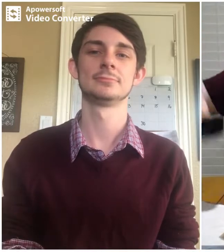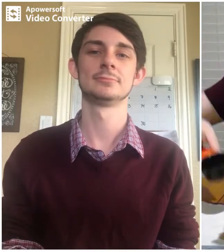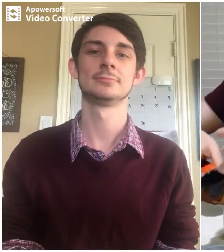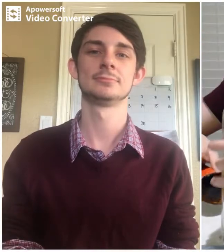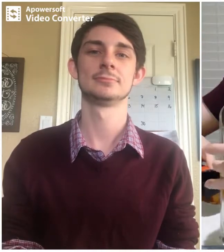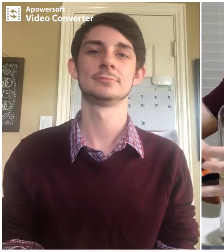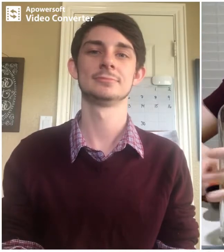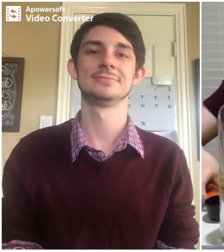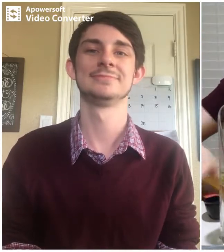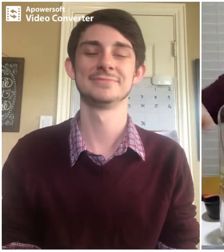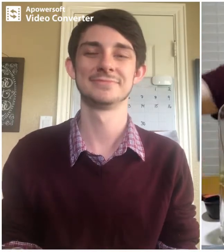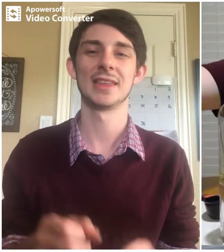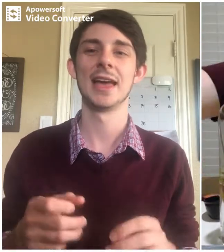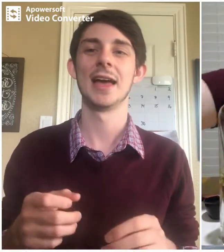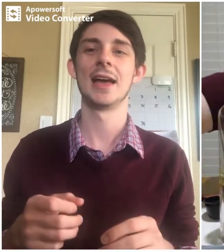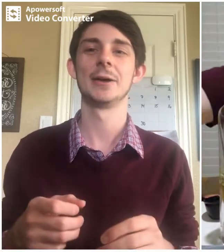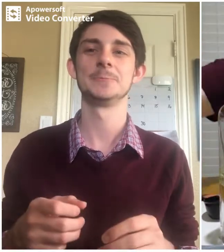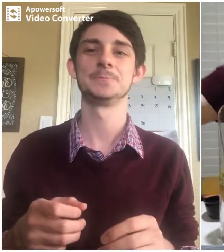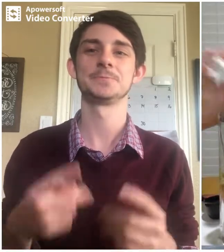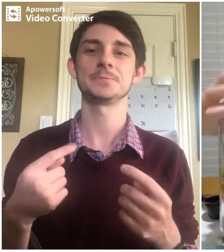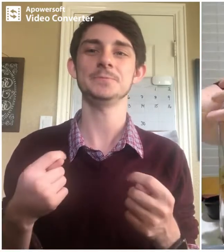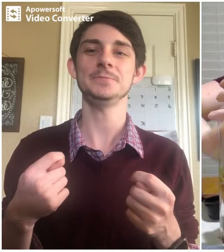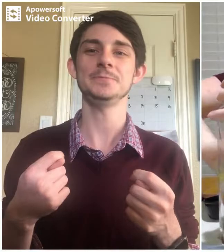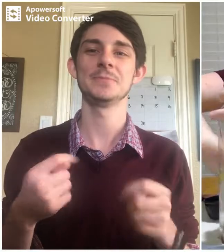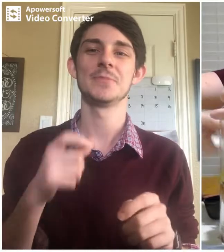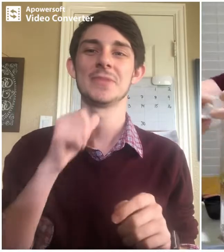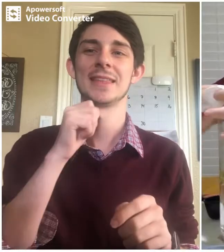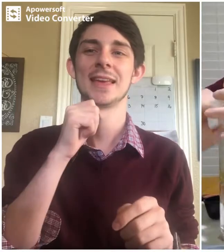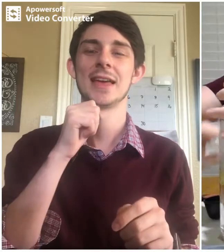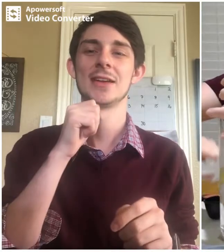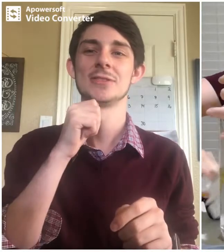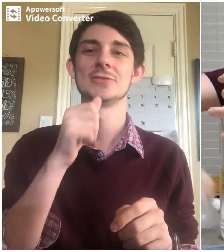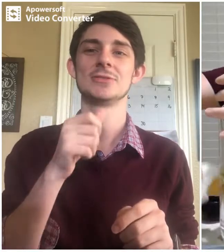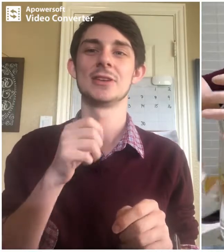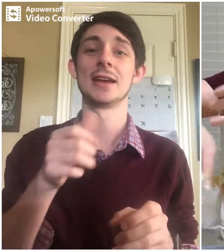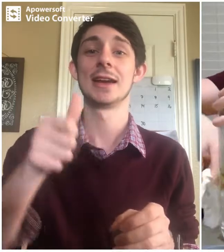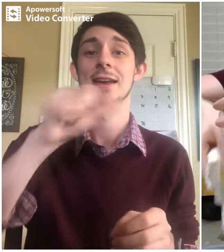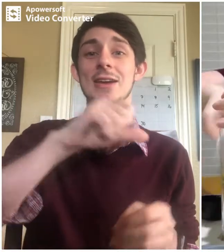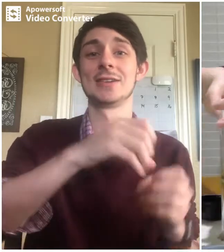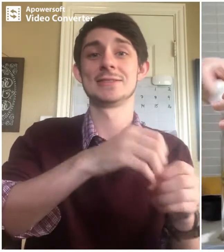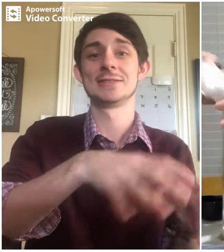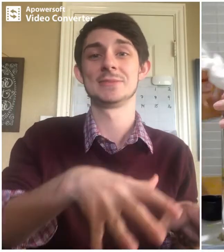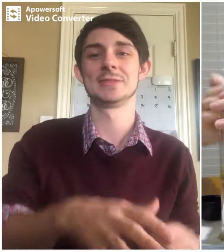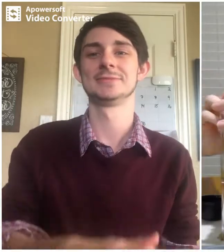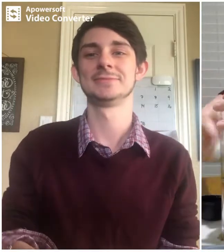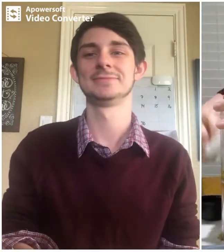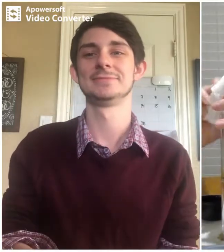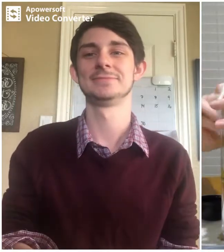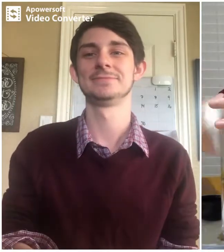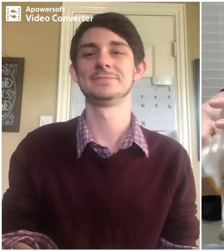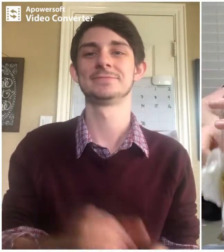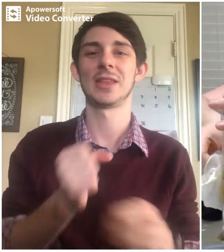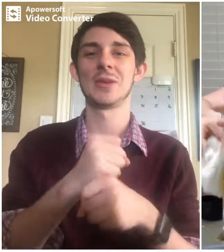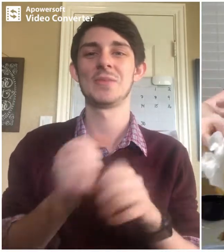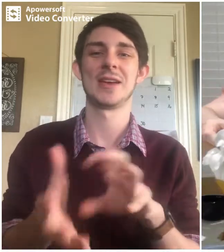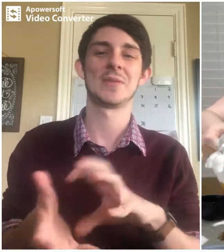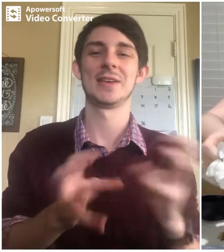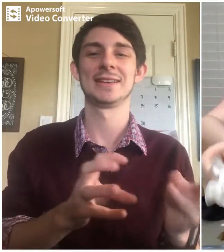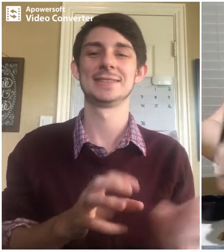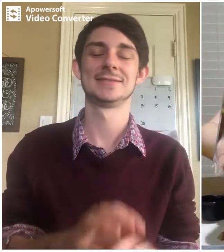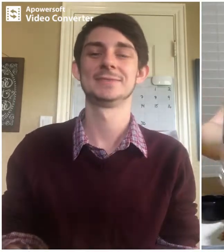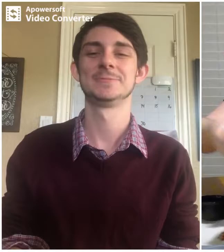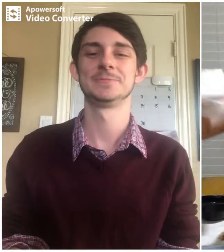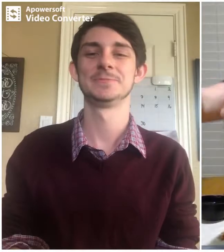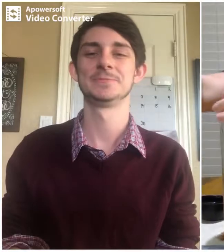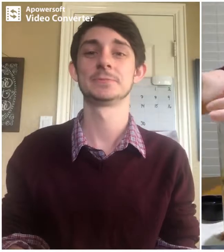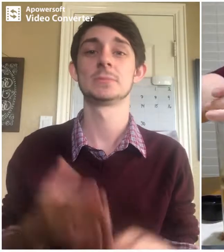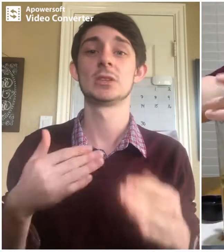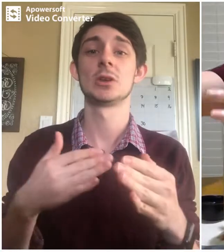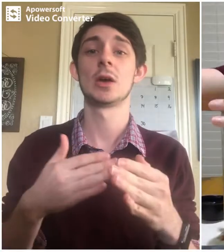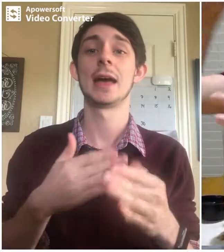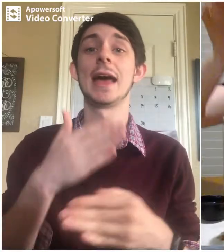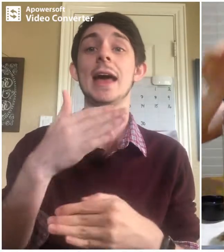just did. There we go and now that you have that you can put the lid back on